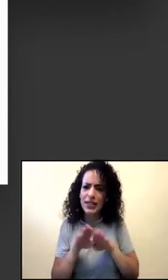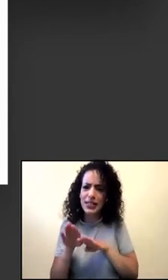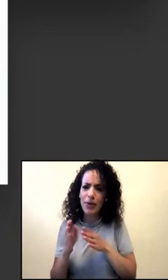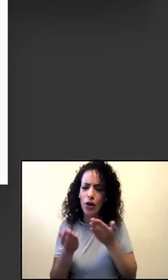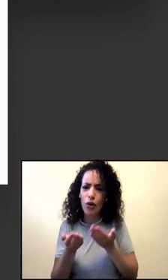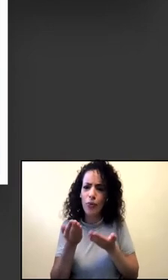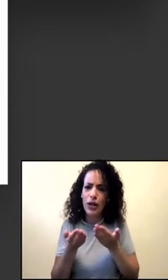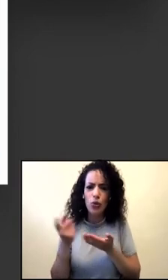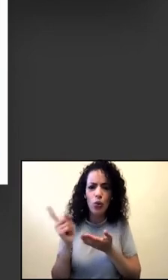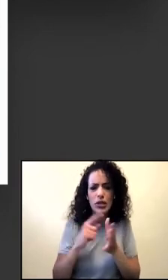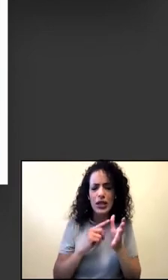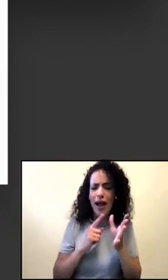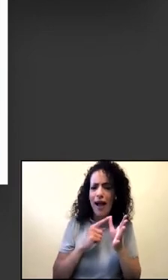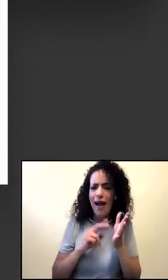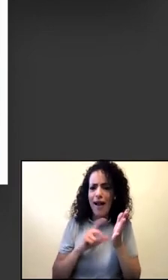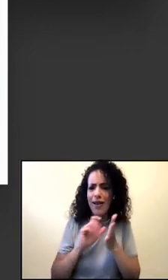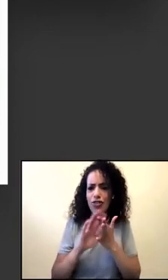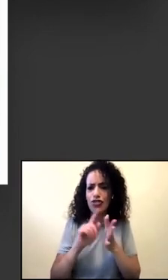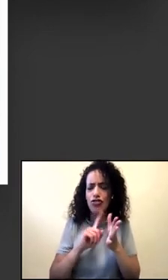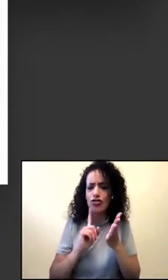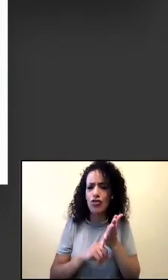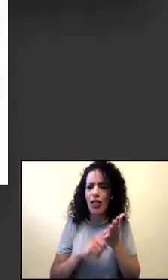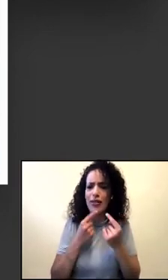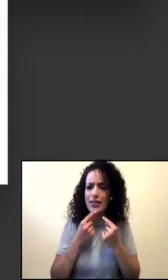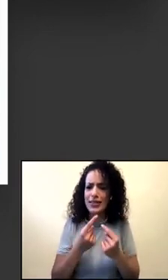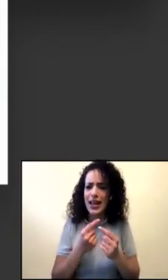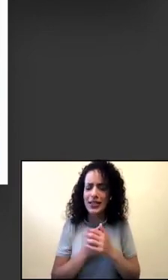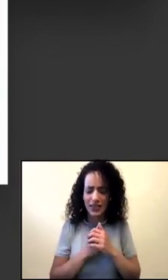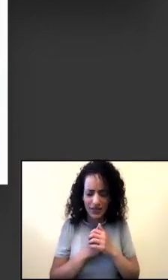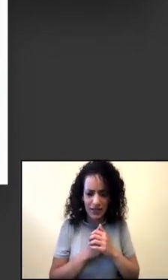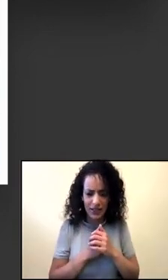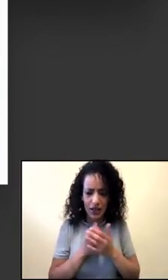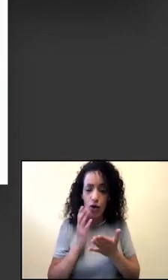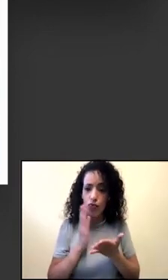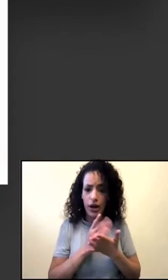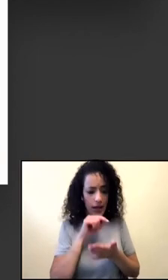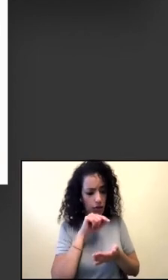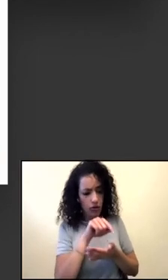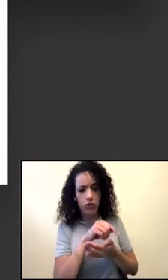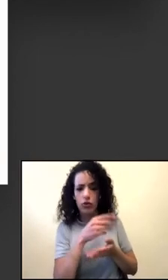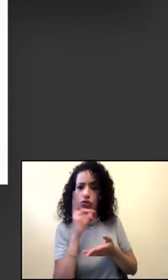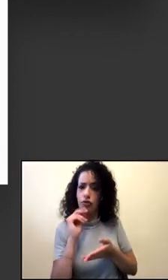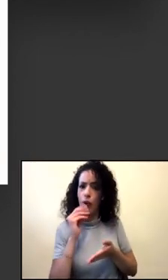the actual intense reliability of oral histories, and how that, yeah. That was something that you